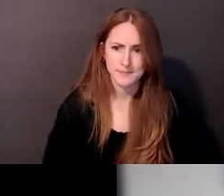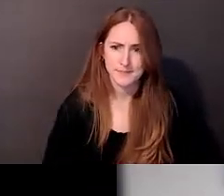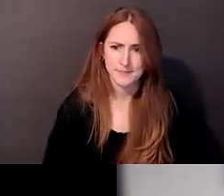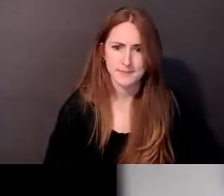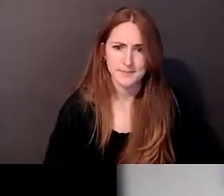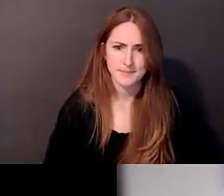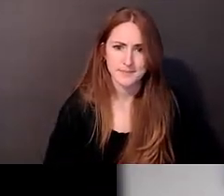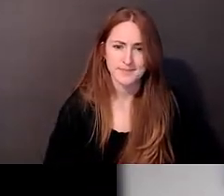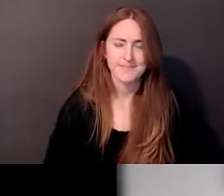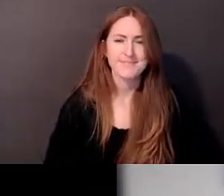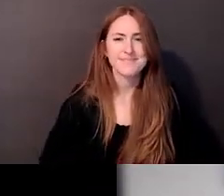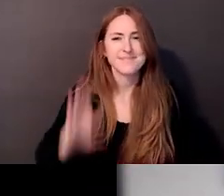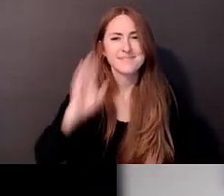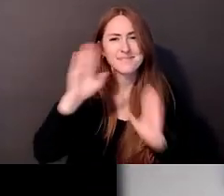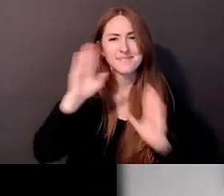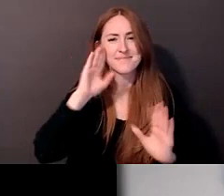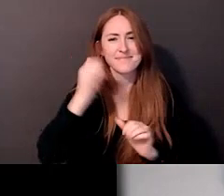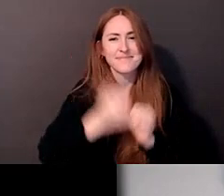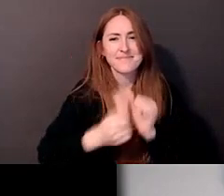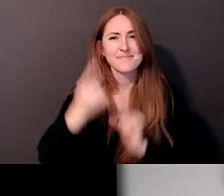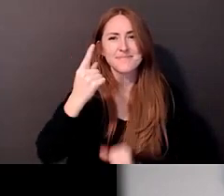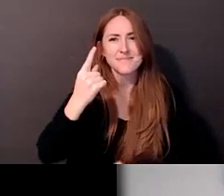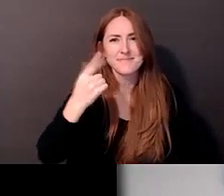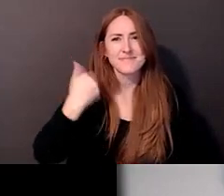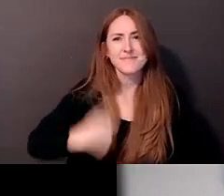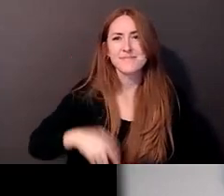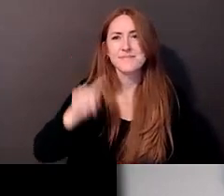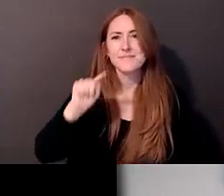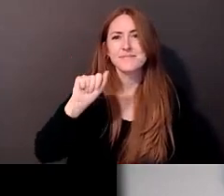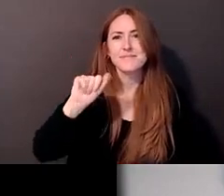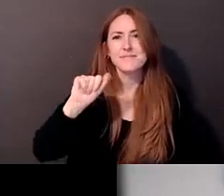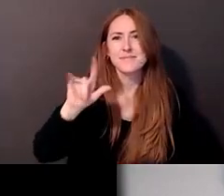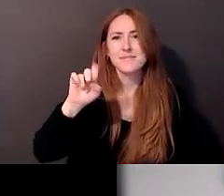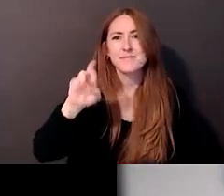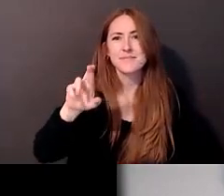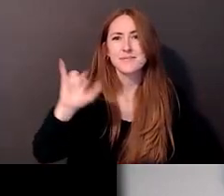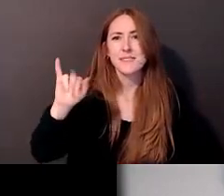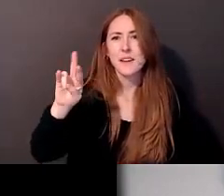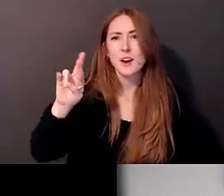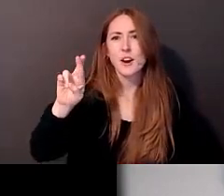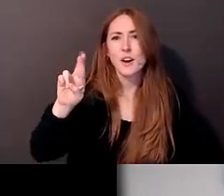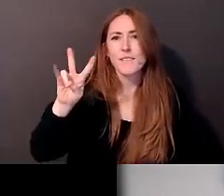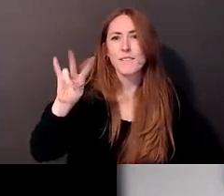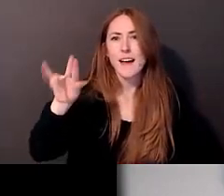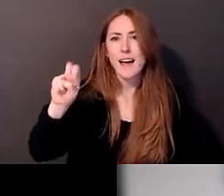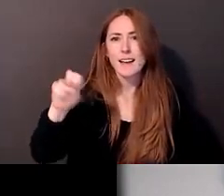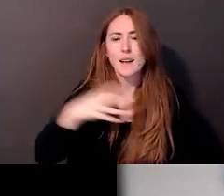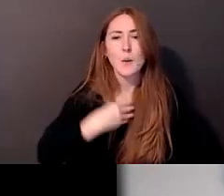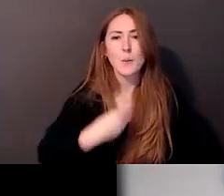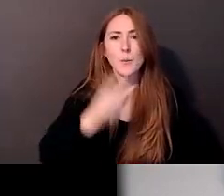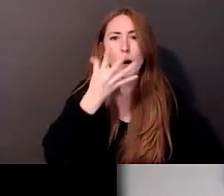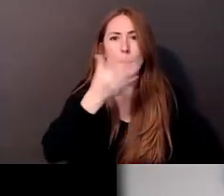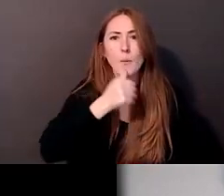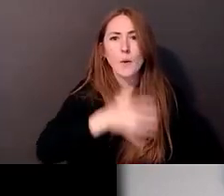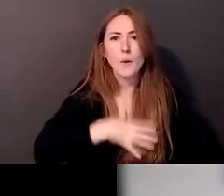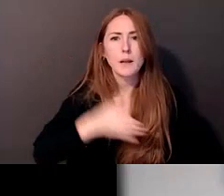Hello, everyone. My name is Taylor Irvine. I'm a white woman with brown hair and glasses.